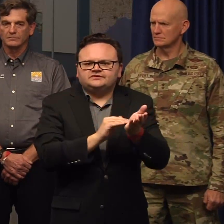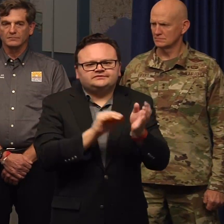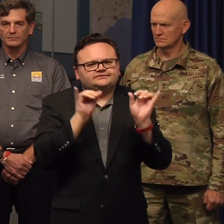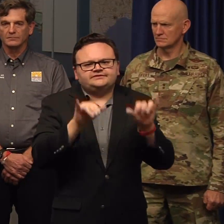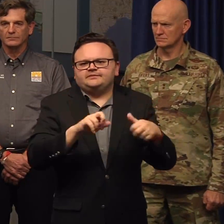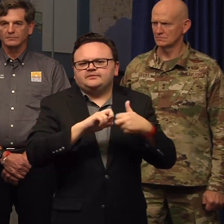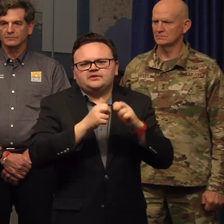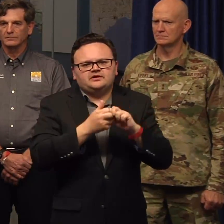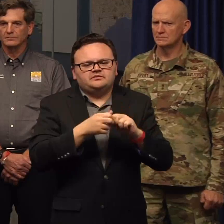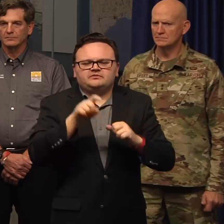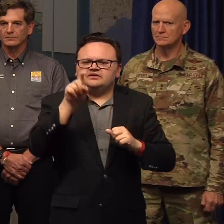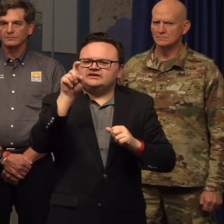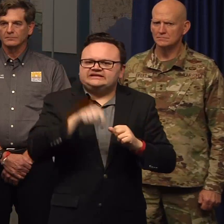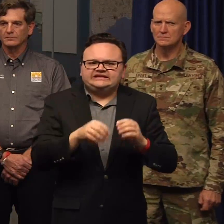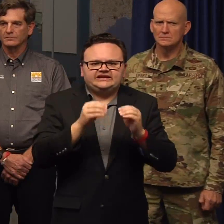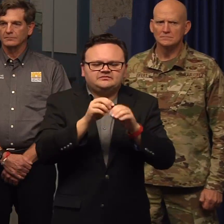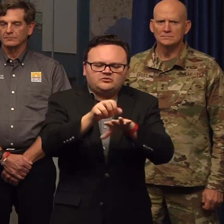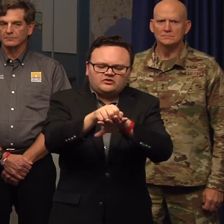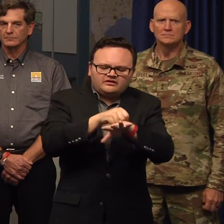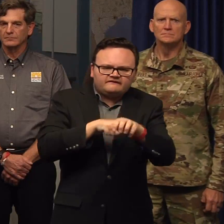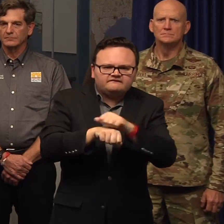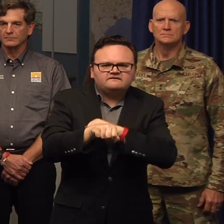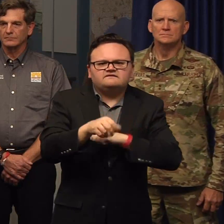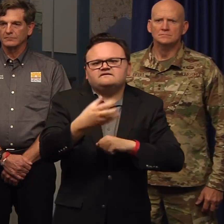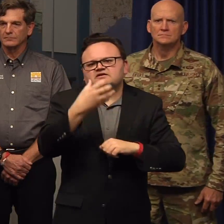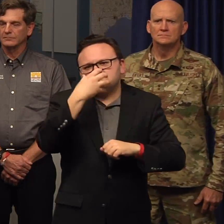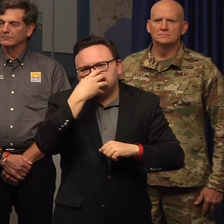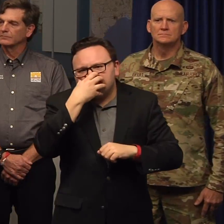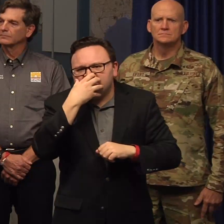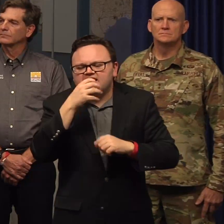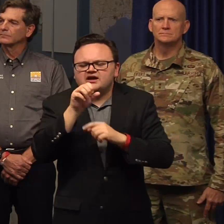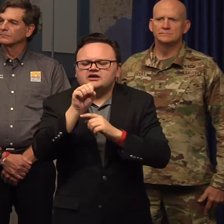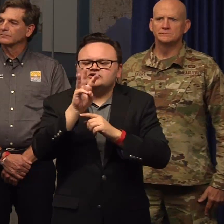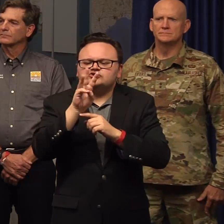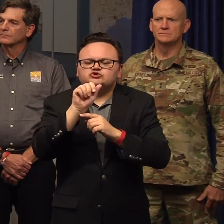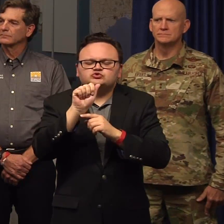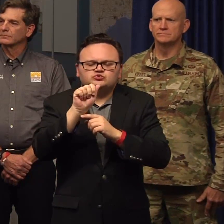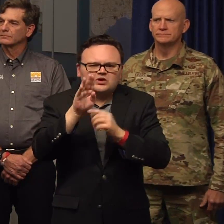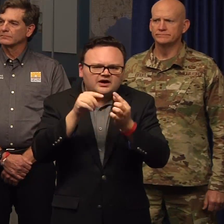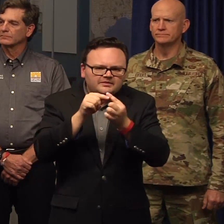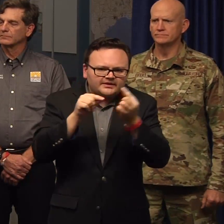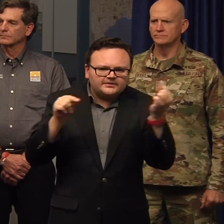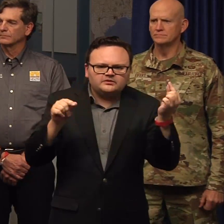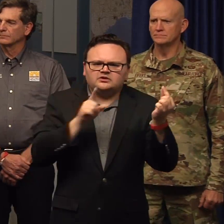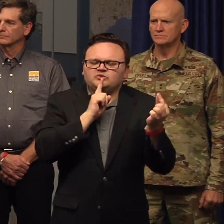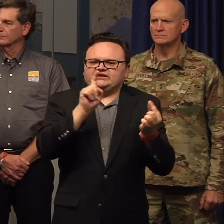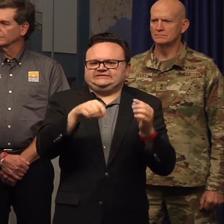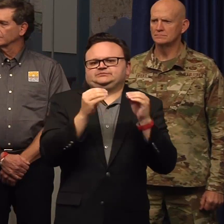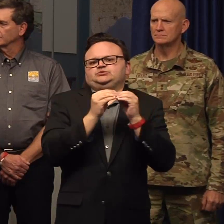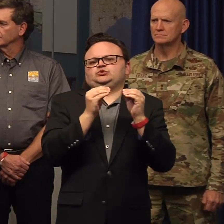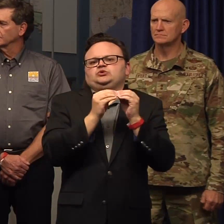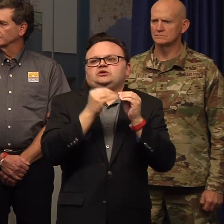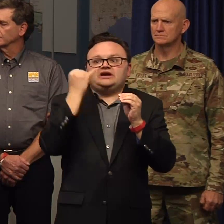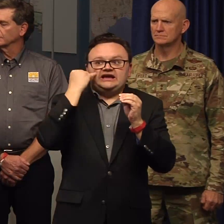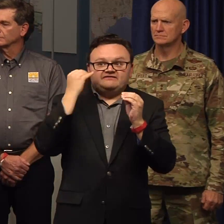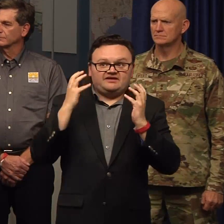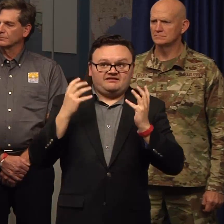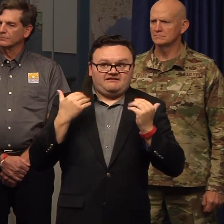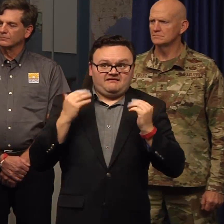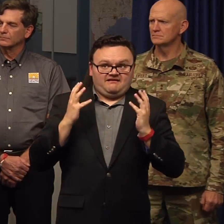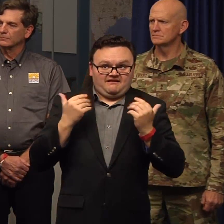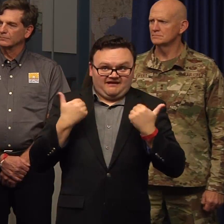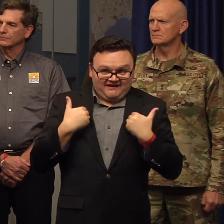TESTING.